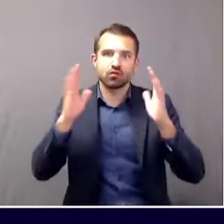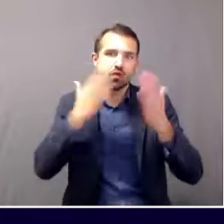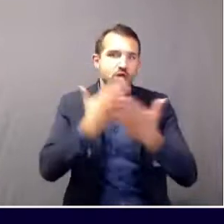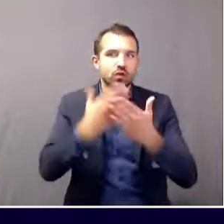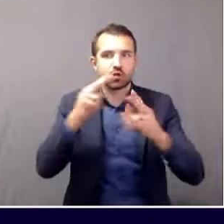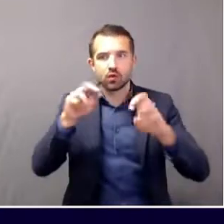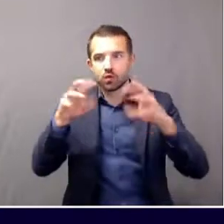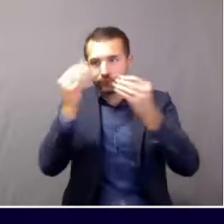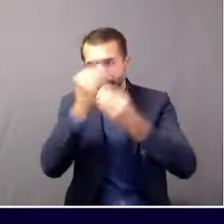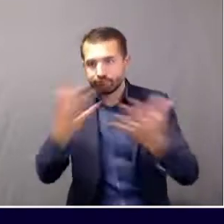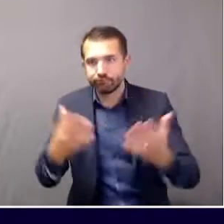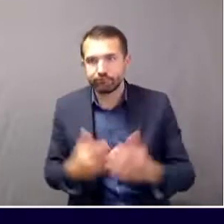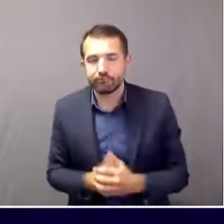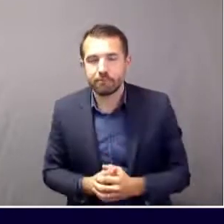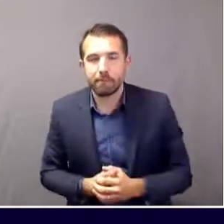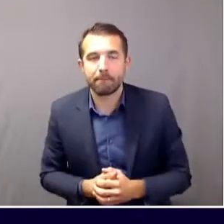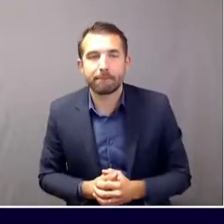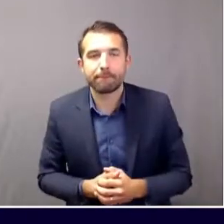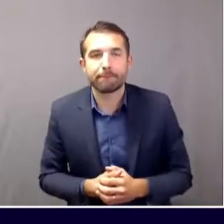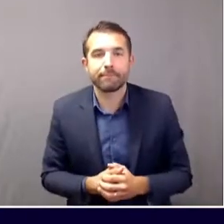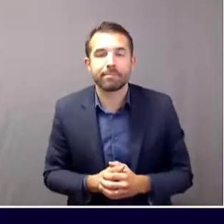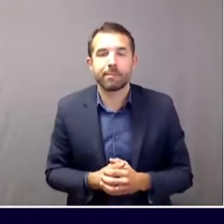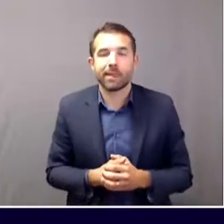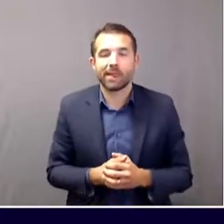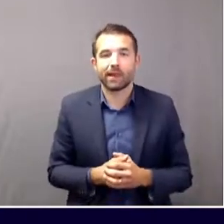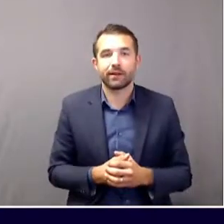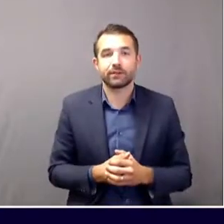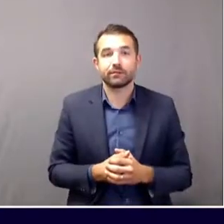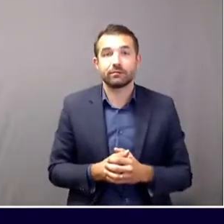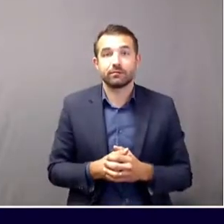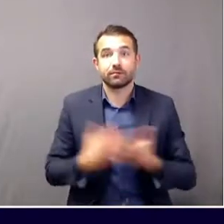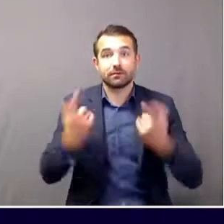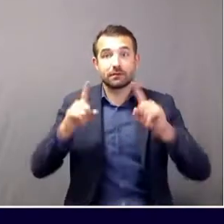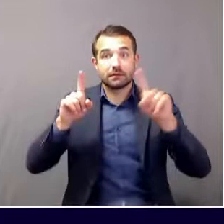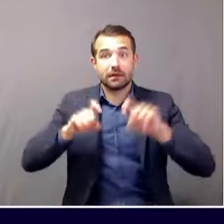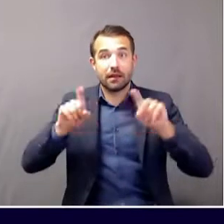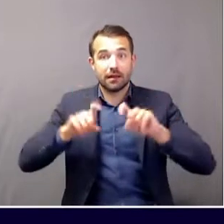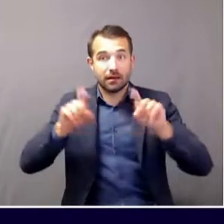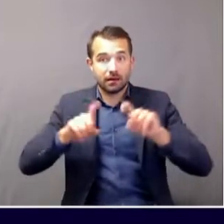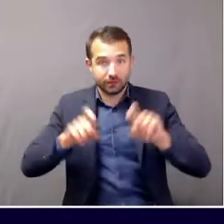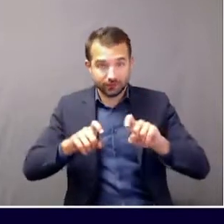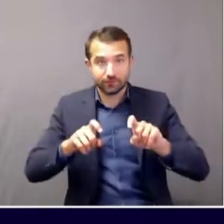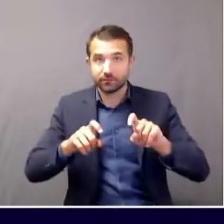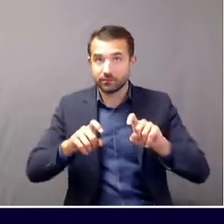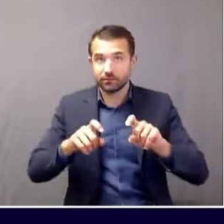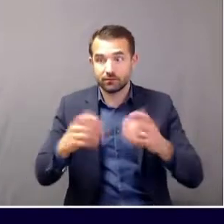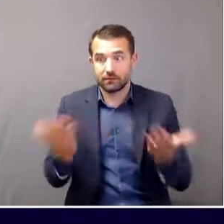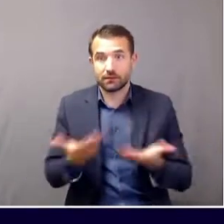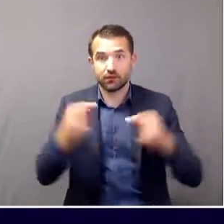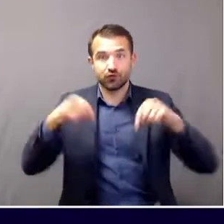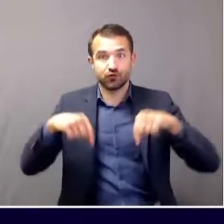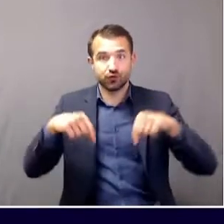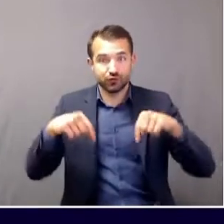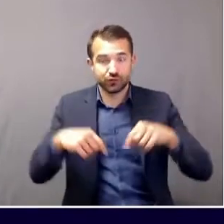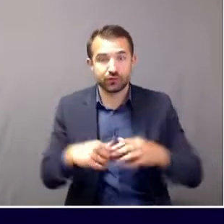some updates on where things stand with testing